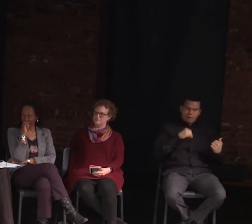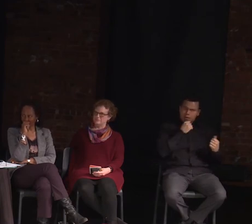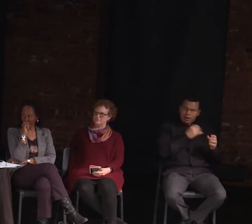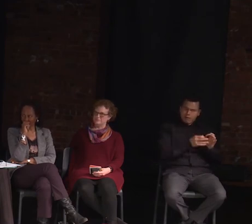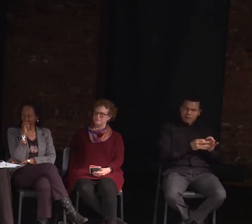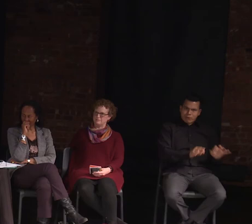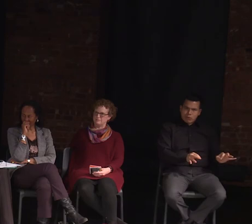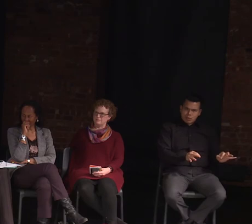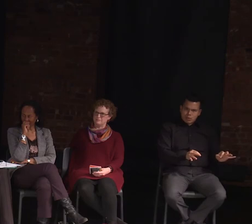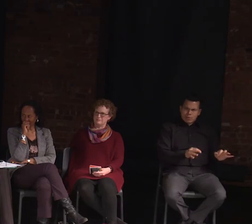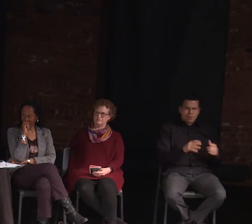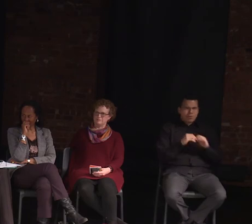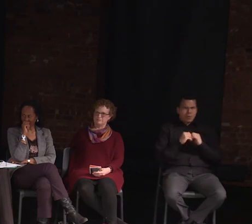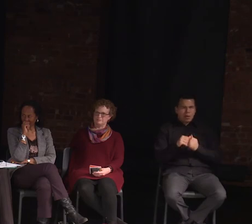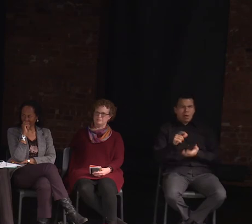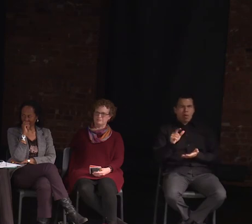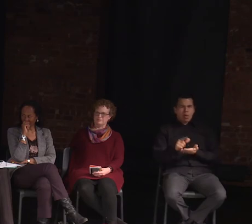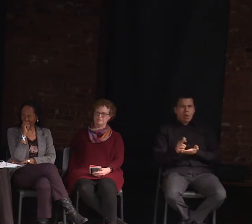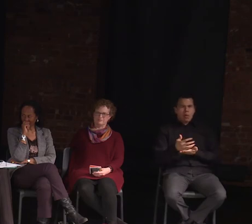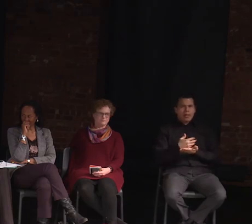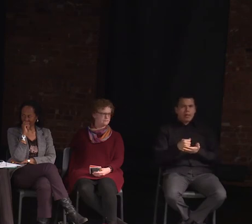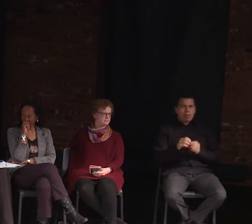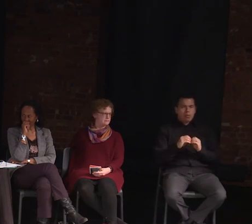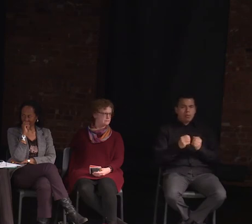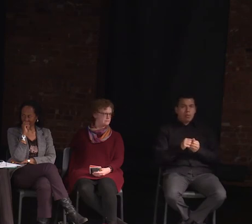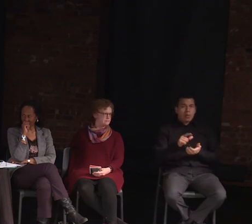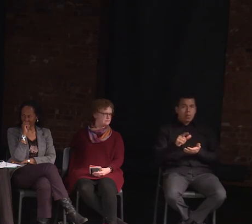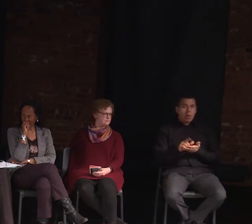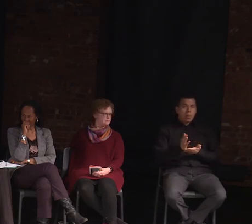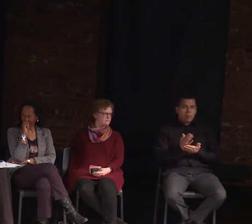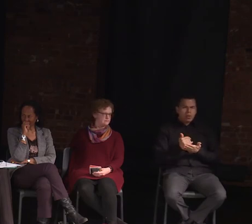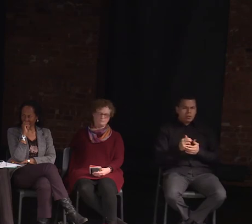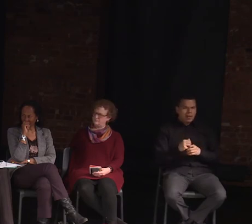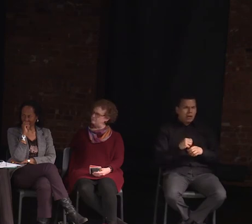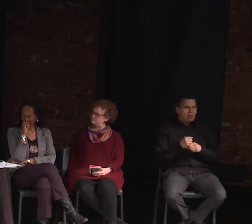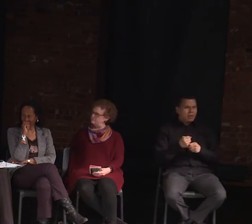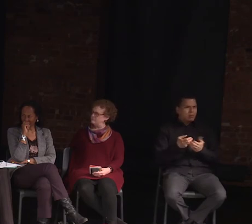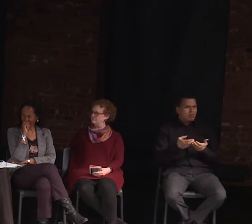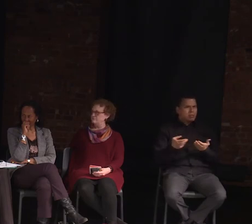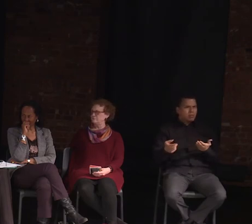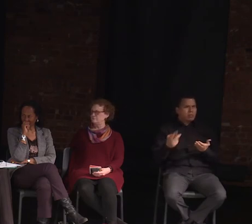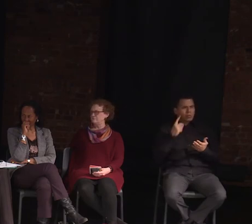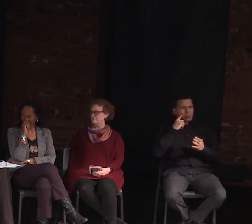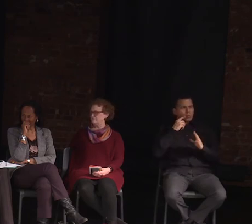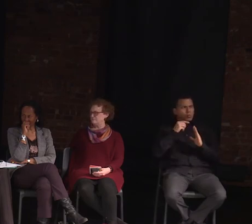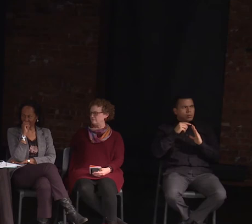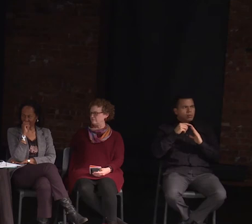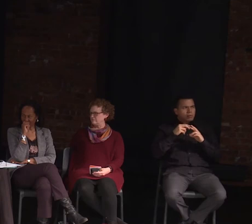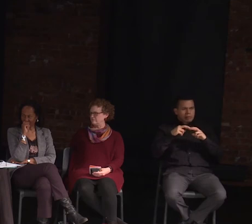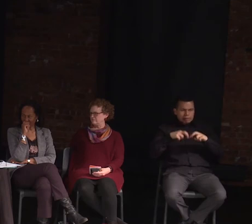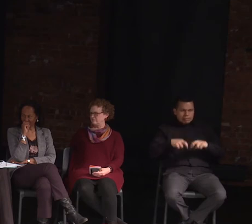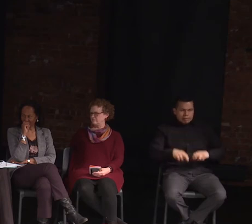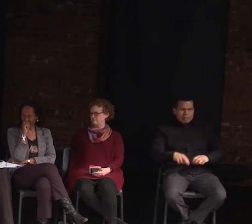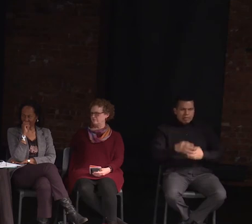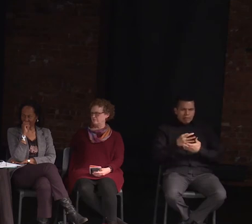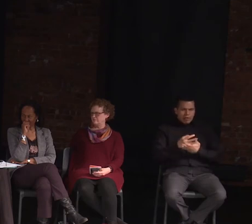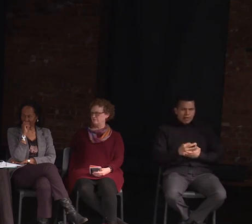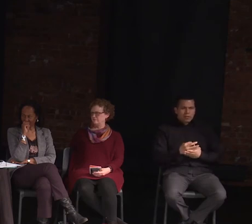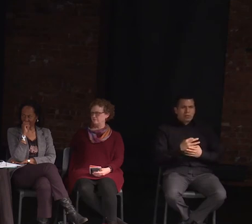How do low-income organizations with low budgets get the resources to dive into the finances in the way it's going to help? I do think of that.